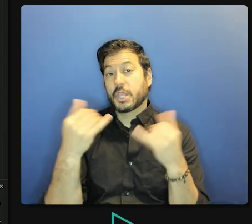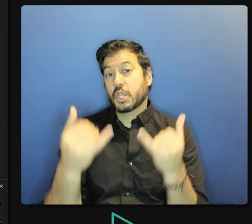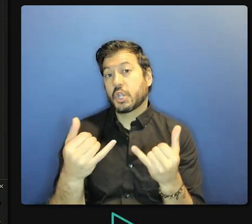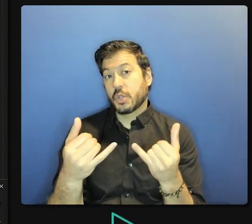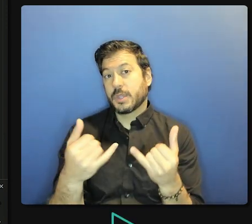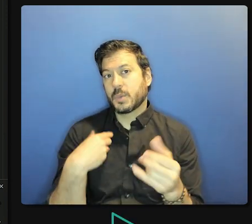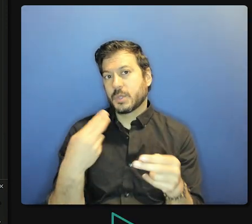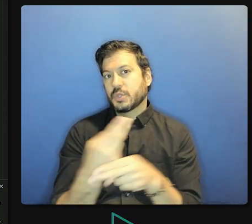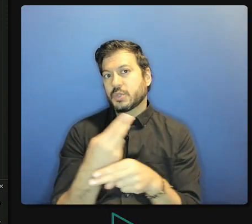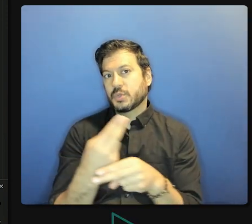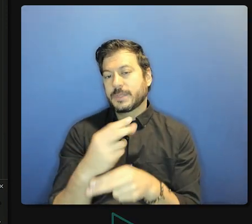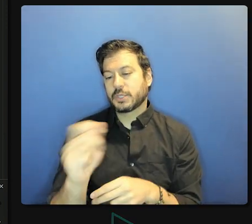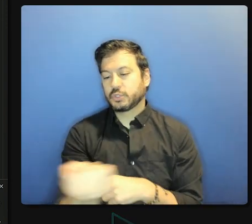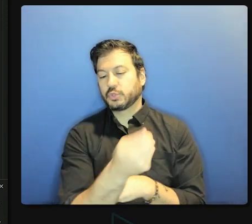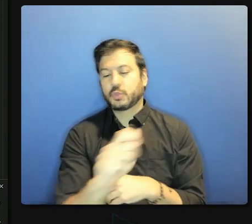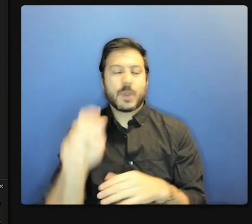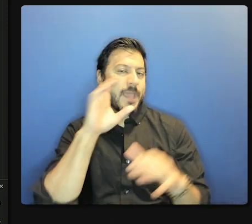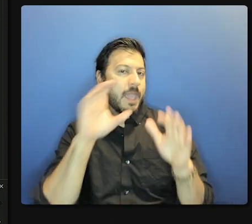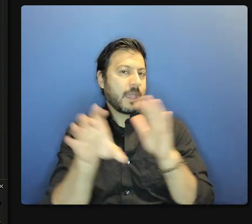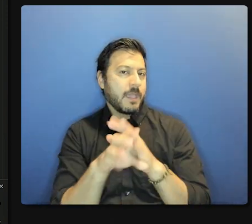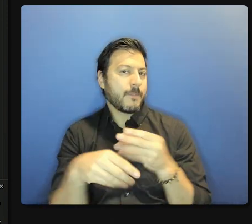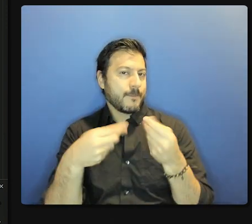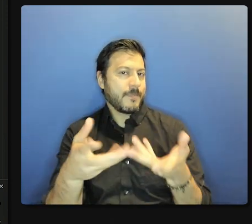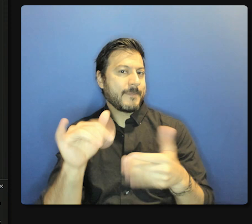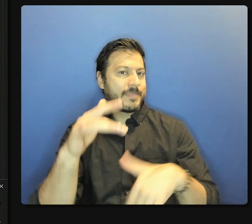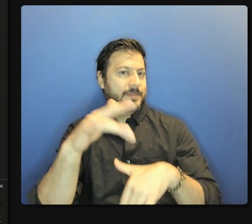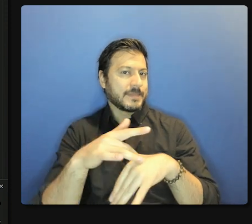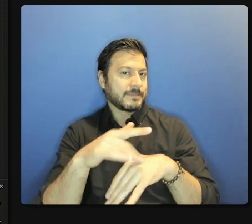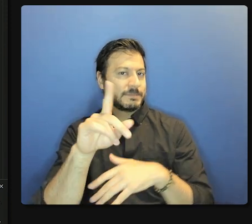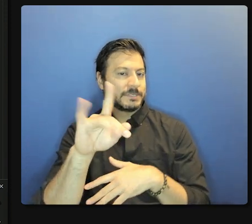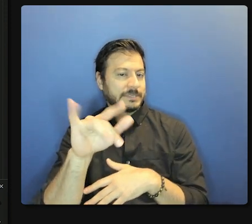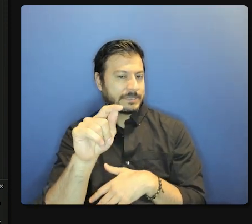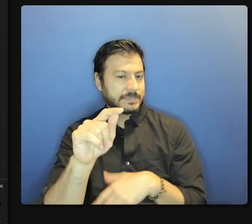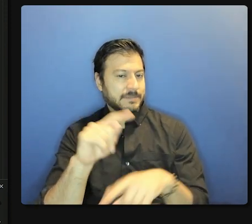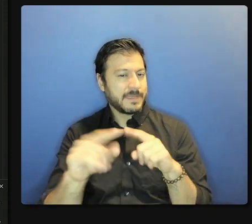In the current layout, we're leveraging the sword icon provided by the TAK.